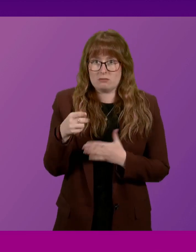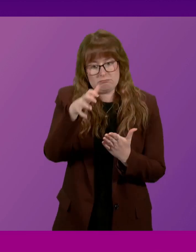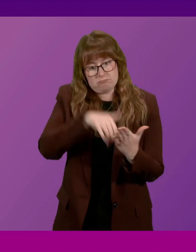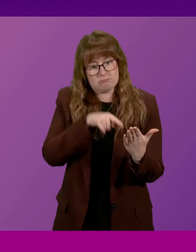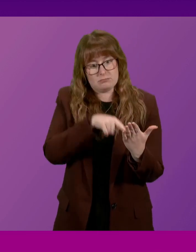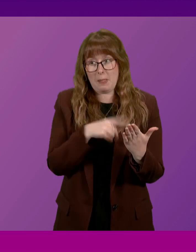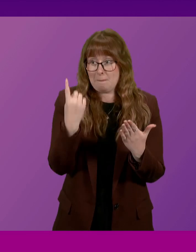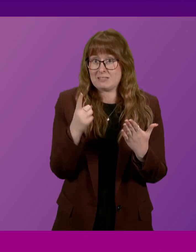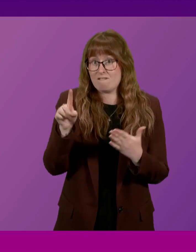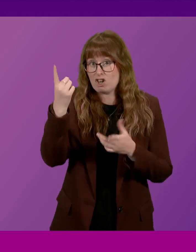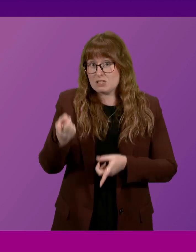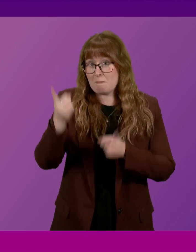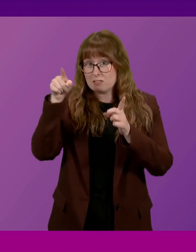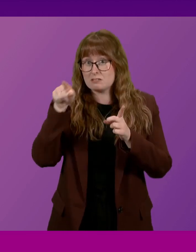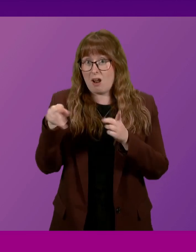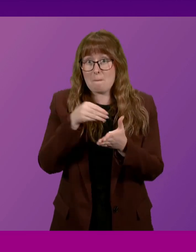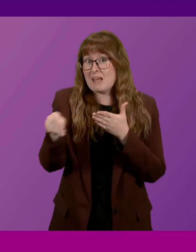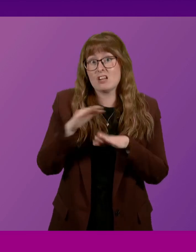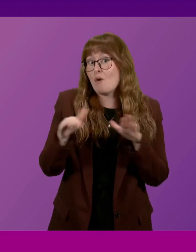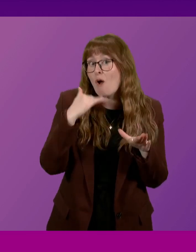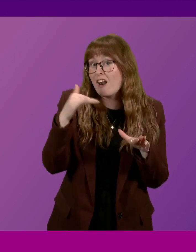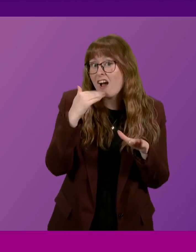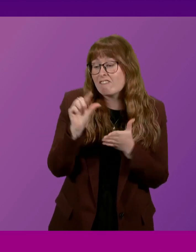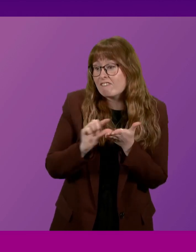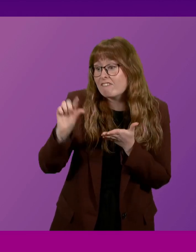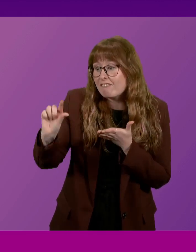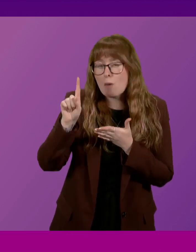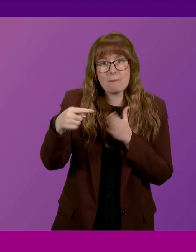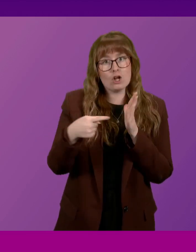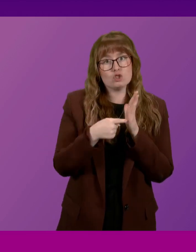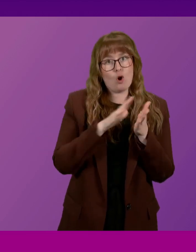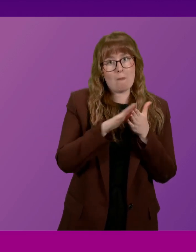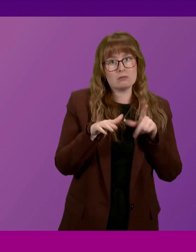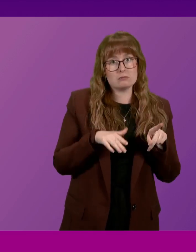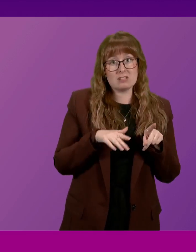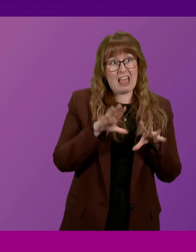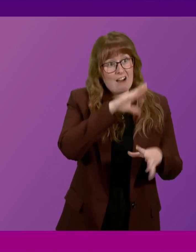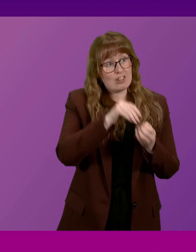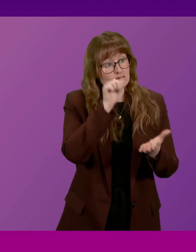the First Minister, is paid too little, but Sir Tom cannot get everything right.